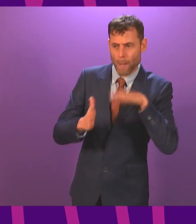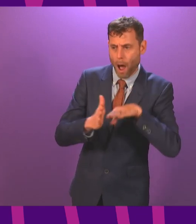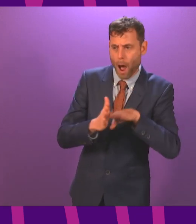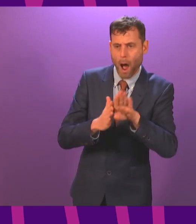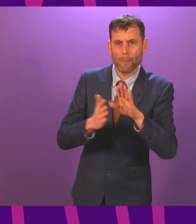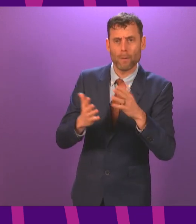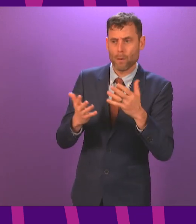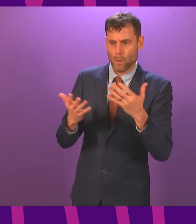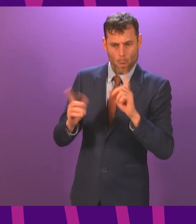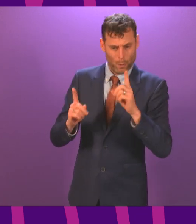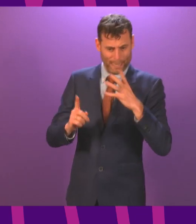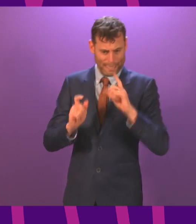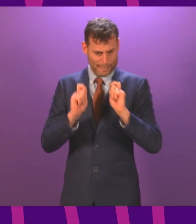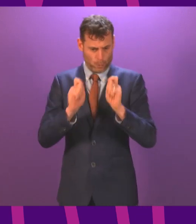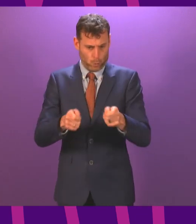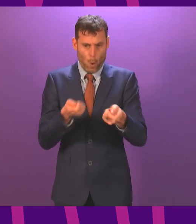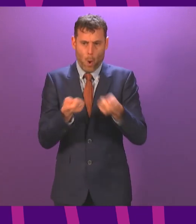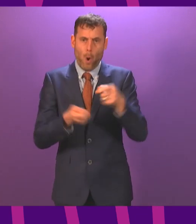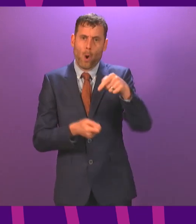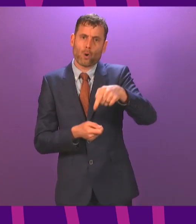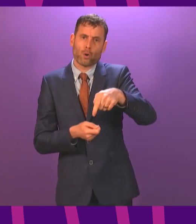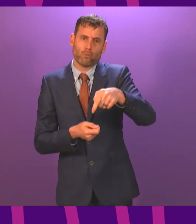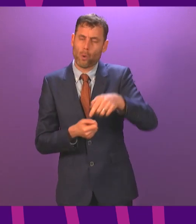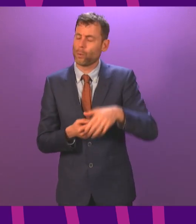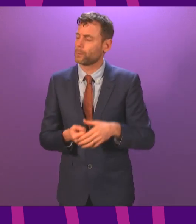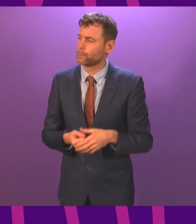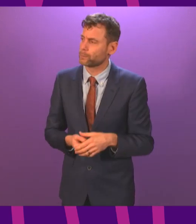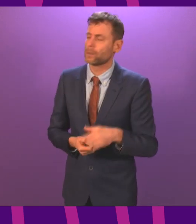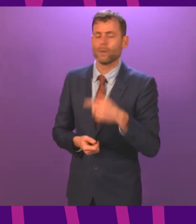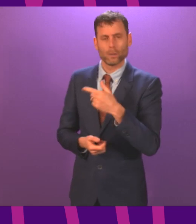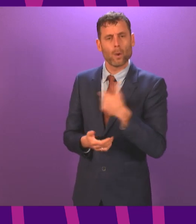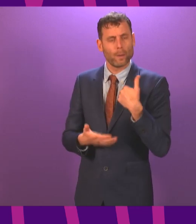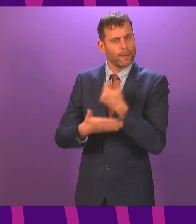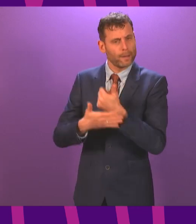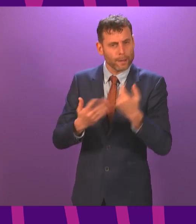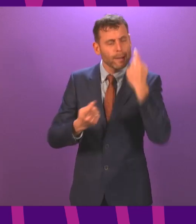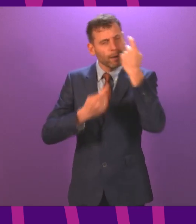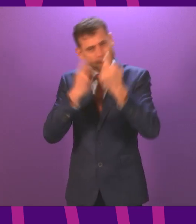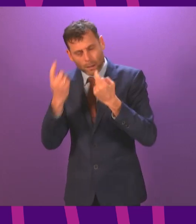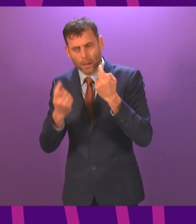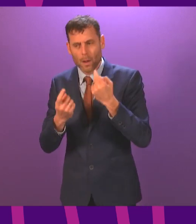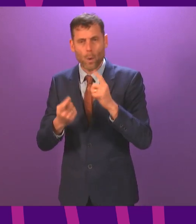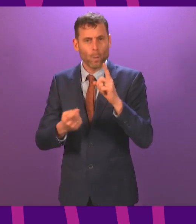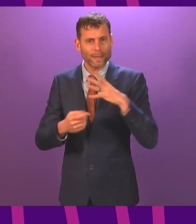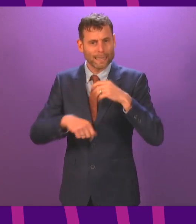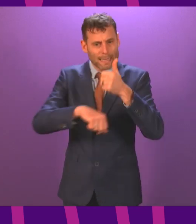as highlighted by our suite of indicators and other research. They also consider different